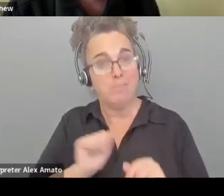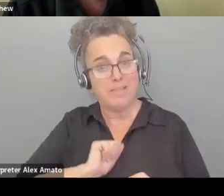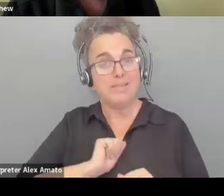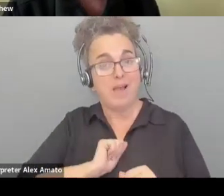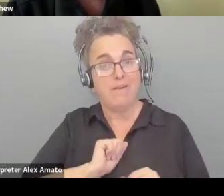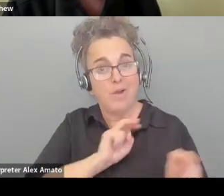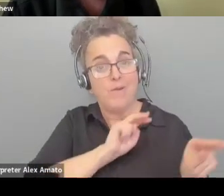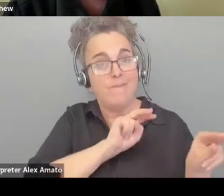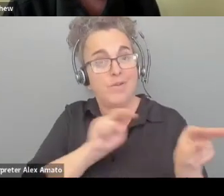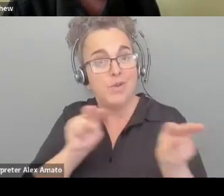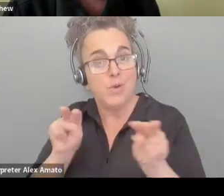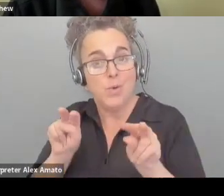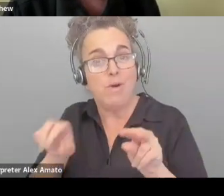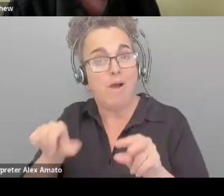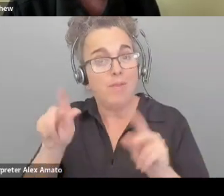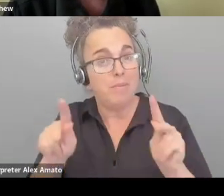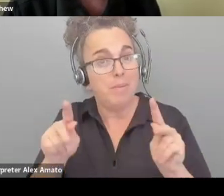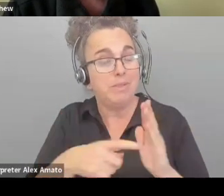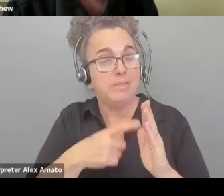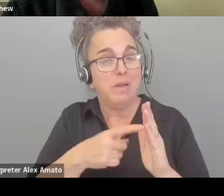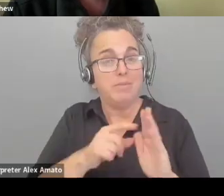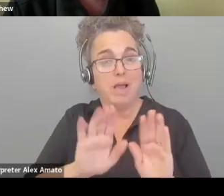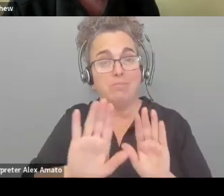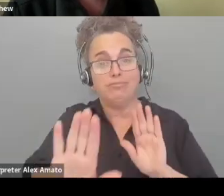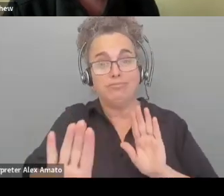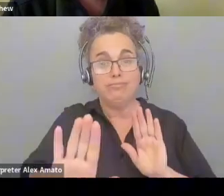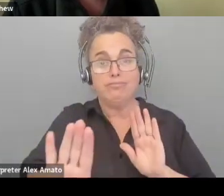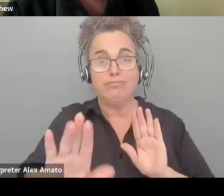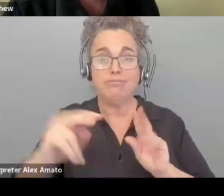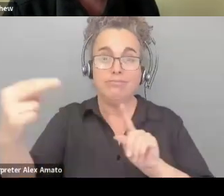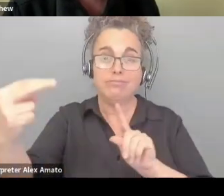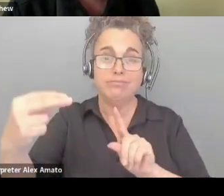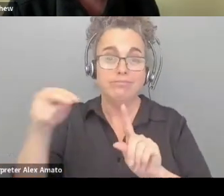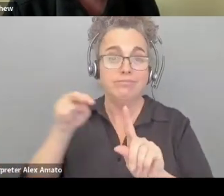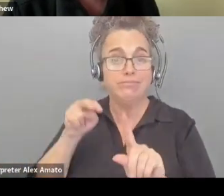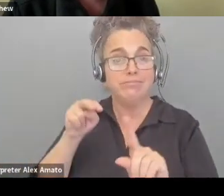of sometimes, sometimes things are not